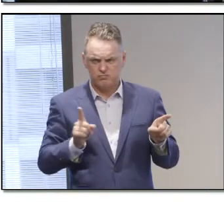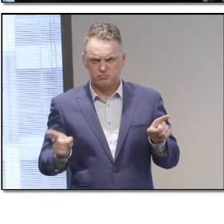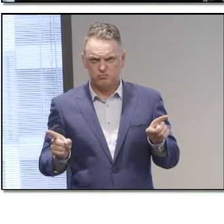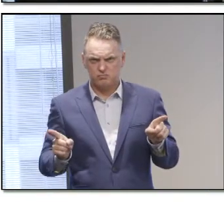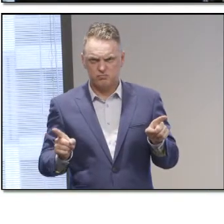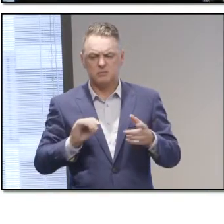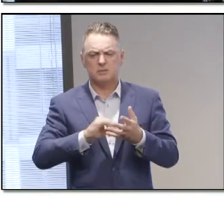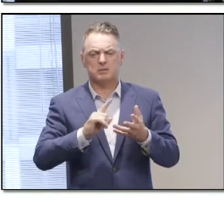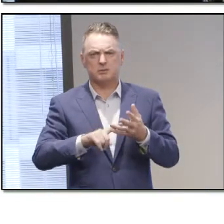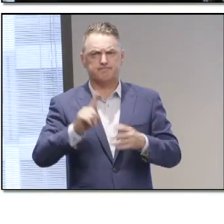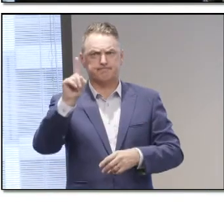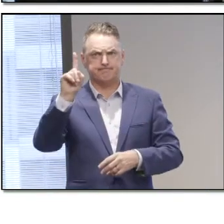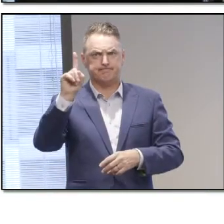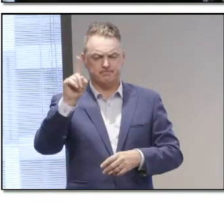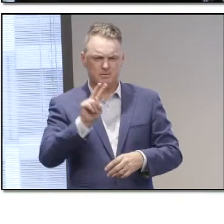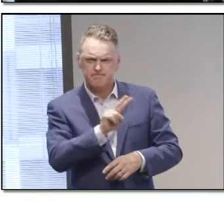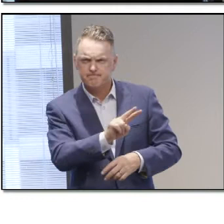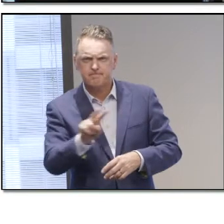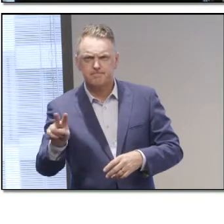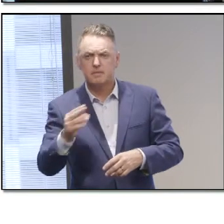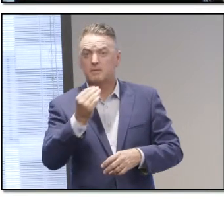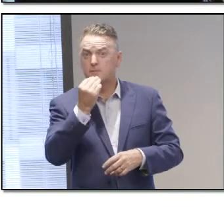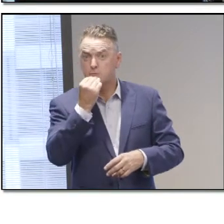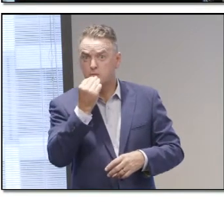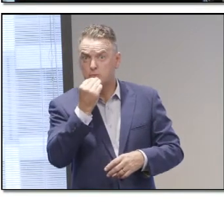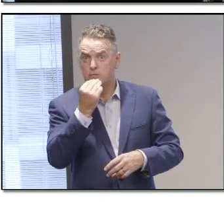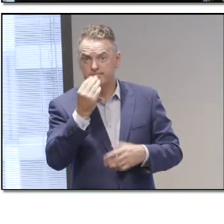we'd better have a look at food. So, the most depressing thing for me was of course chocolate